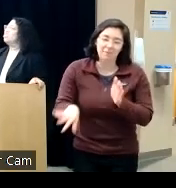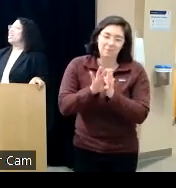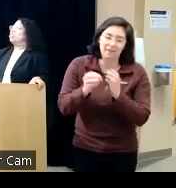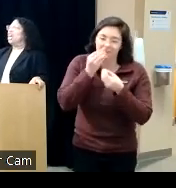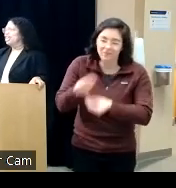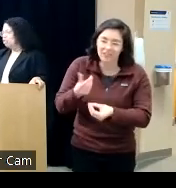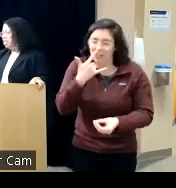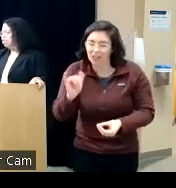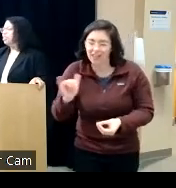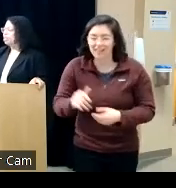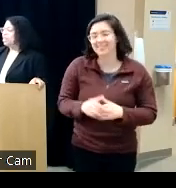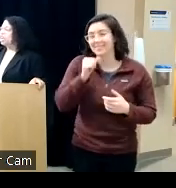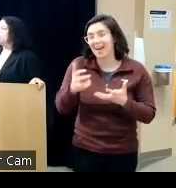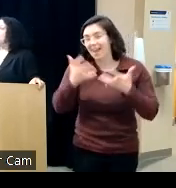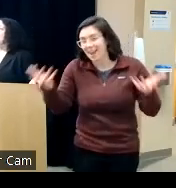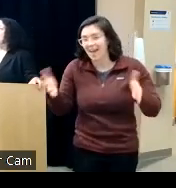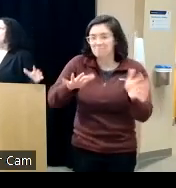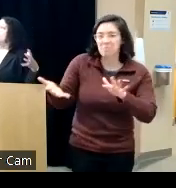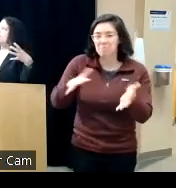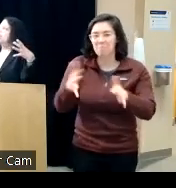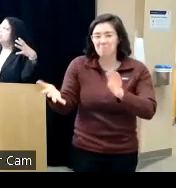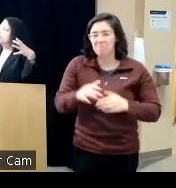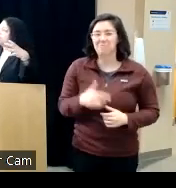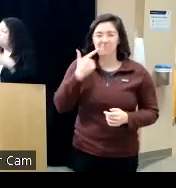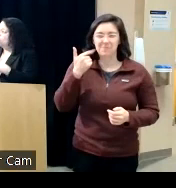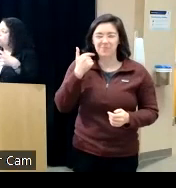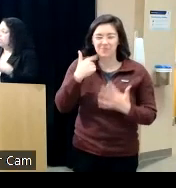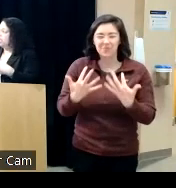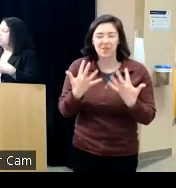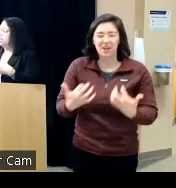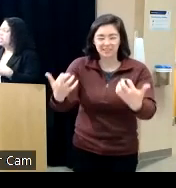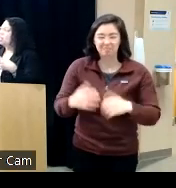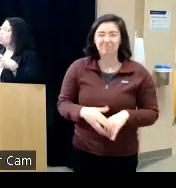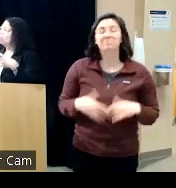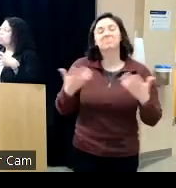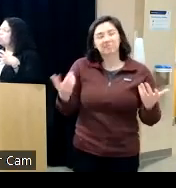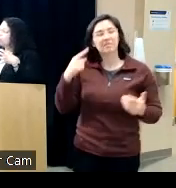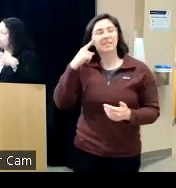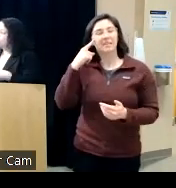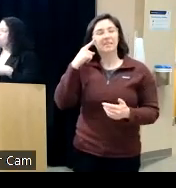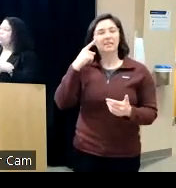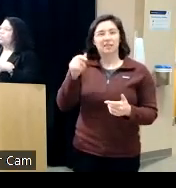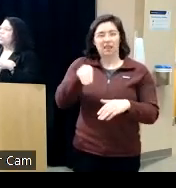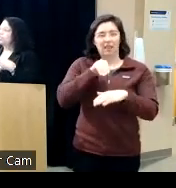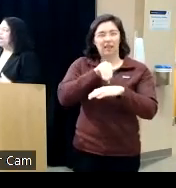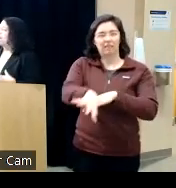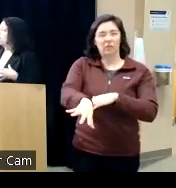the feeding was like not too much but sometimes but I think those are things that influence a